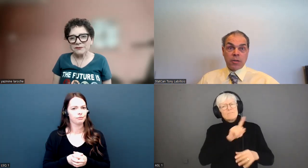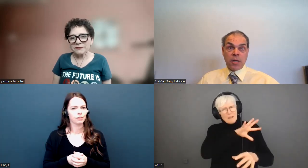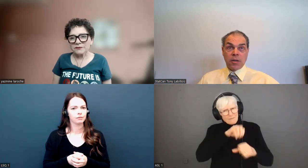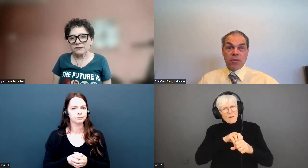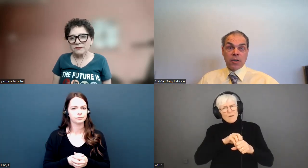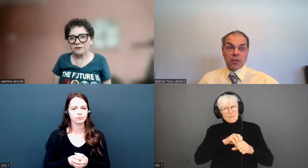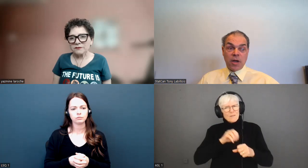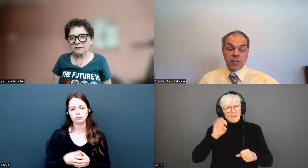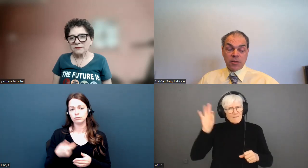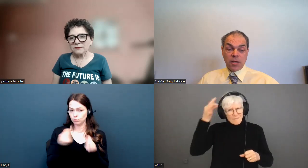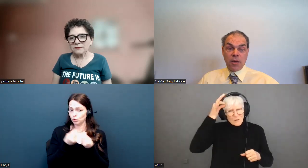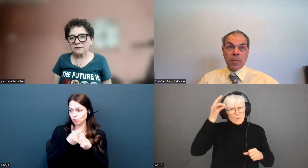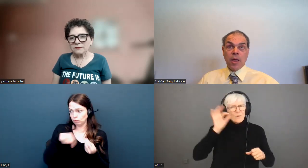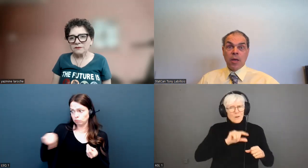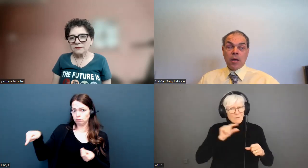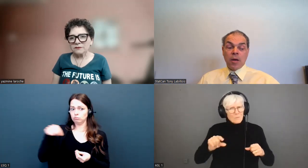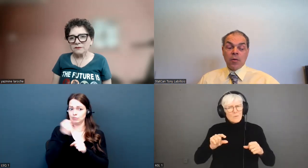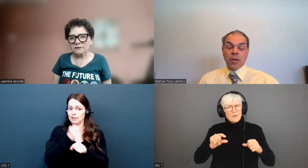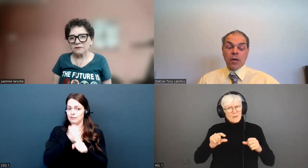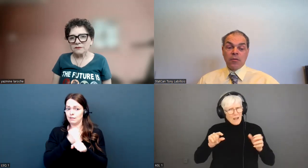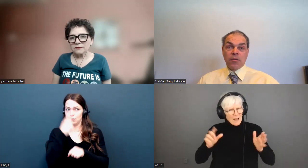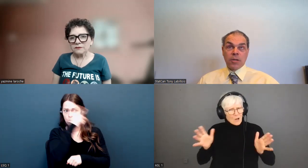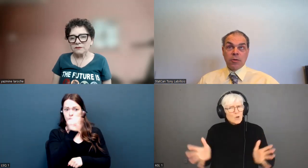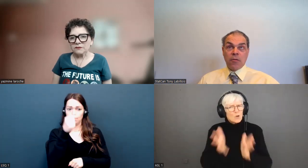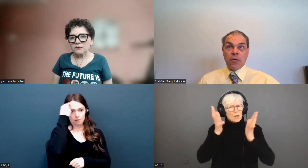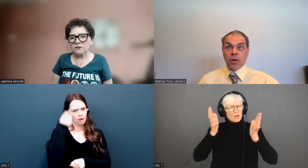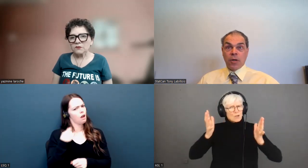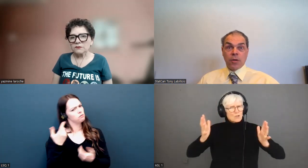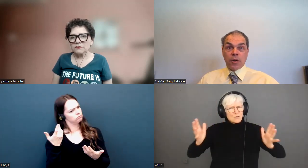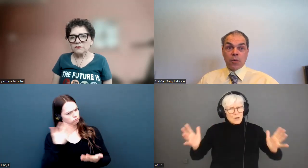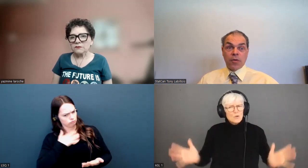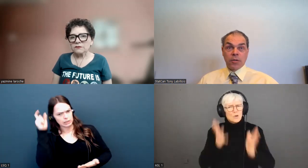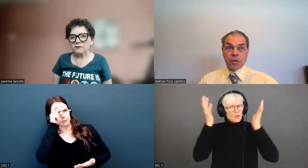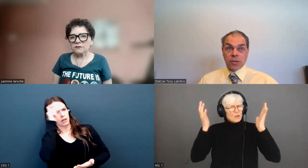and giving us advice and what kind of advice do you have for the young professionals that